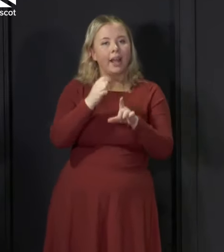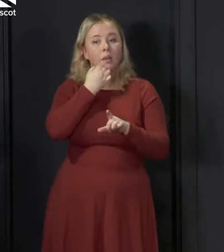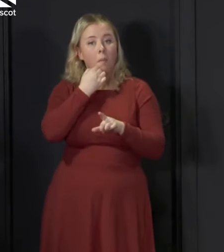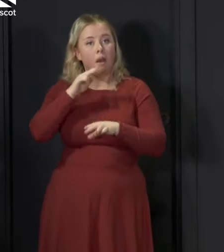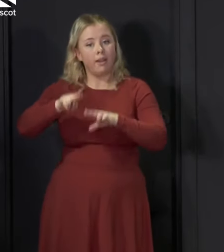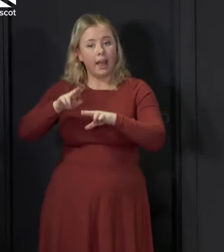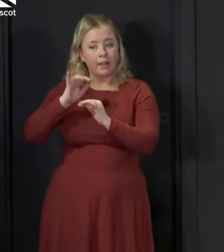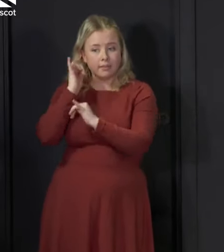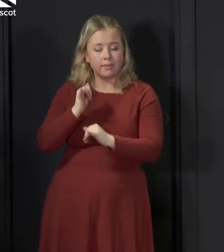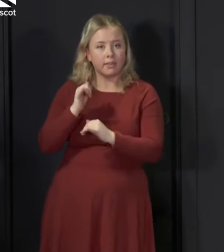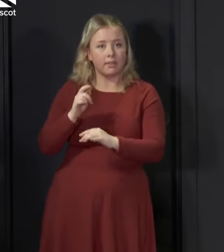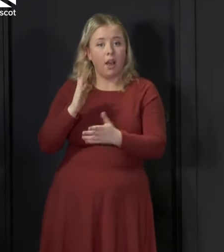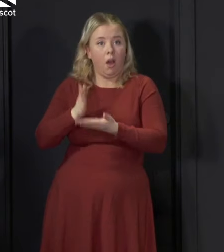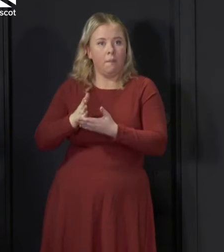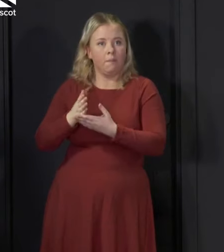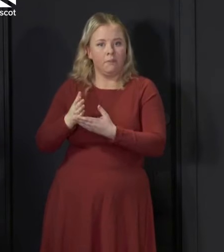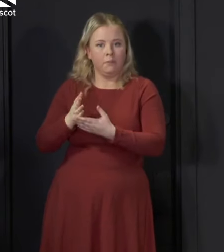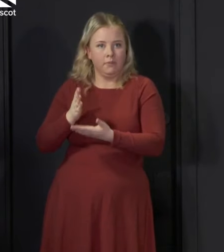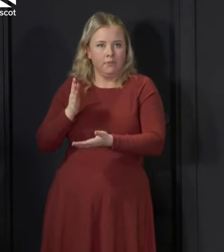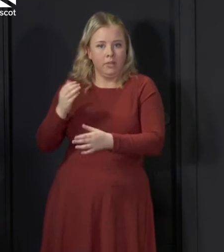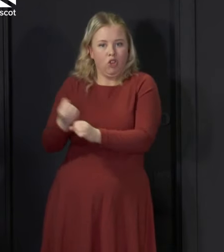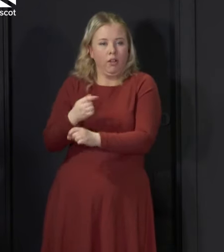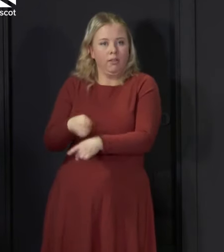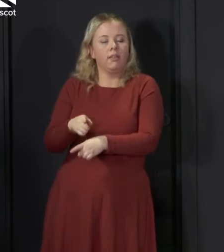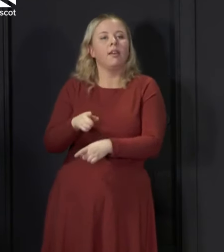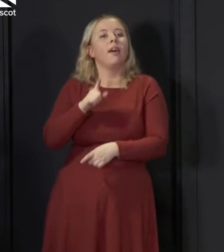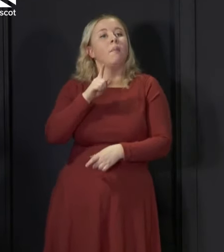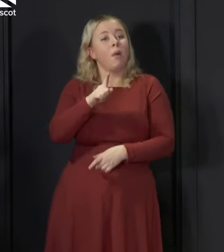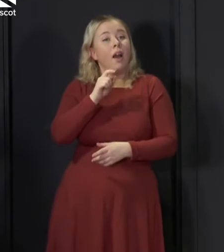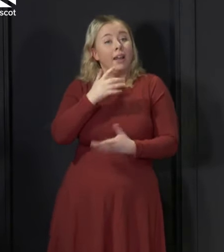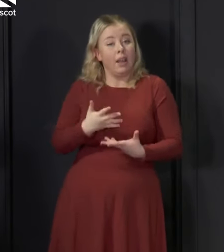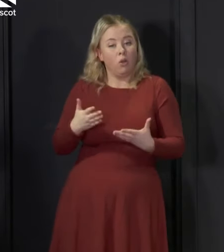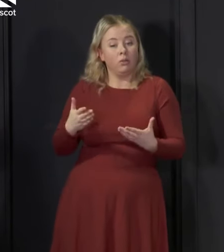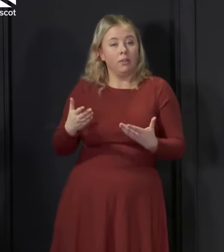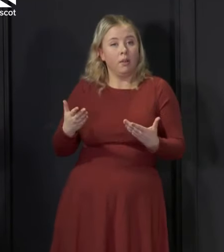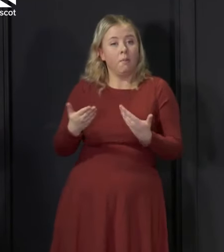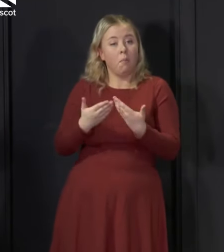as well, as we bring new groups into eligibility for testing, and we have new routes into testing.